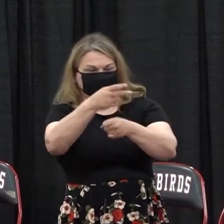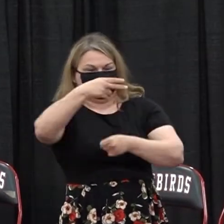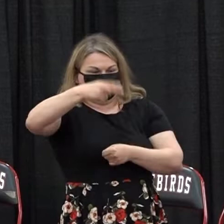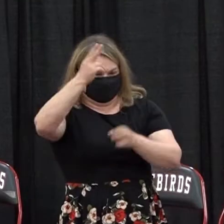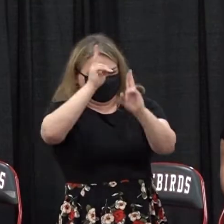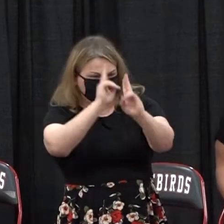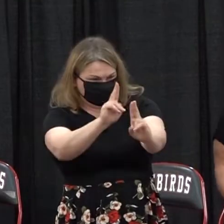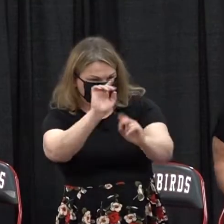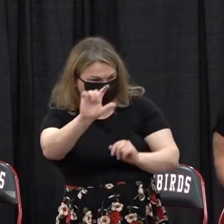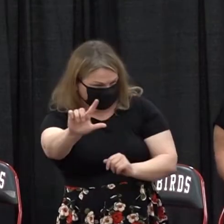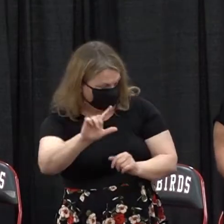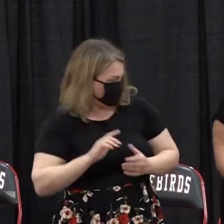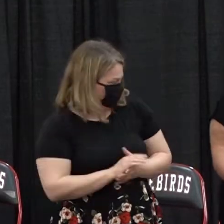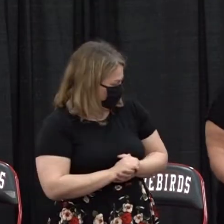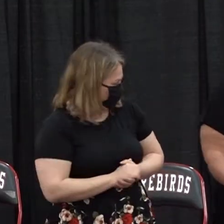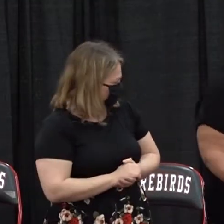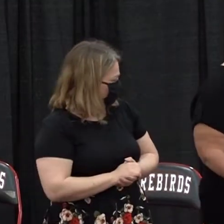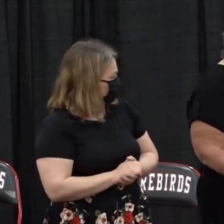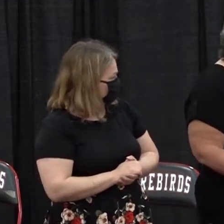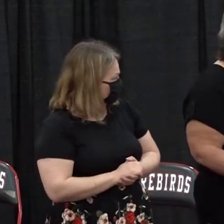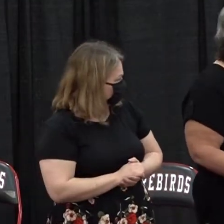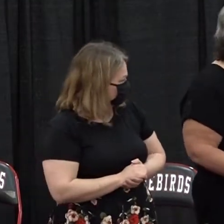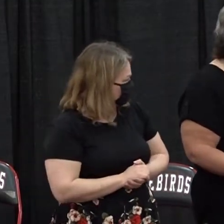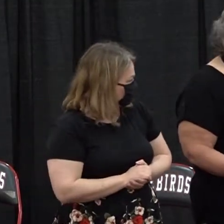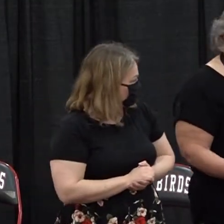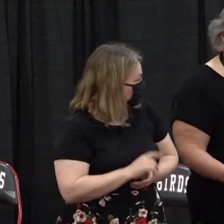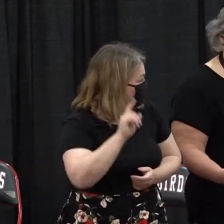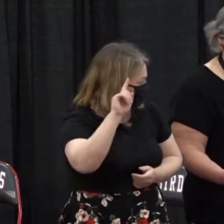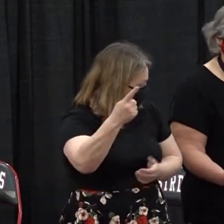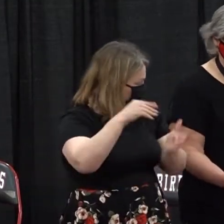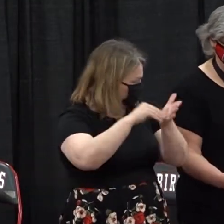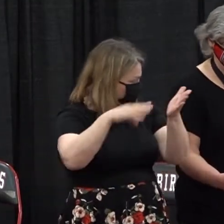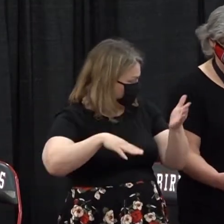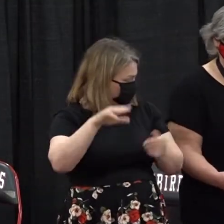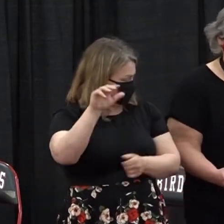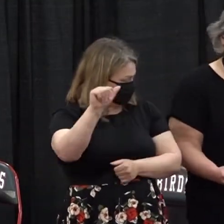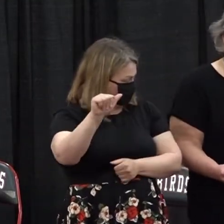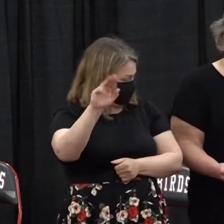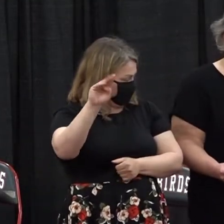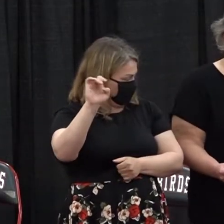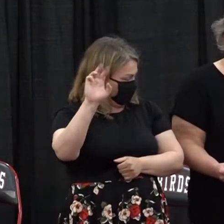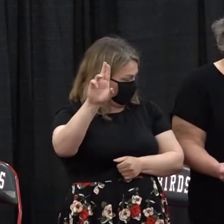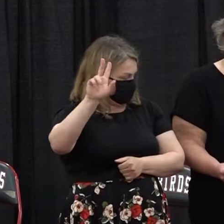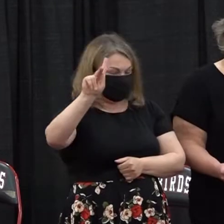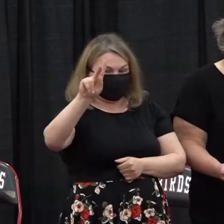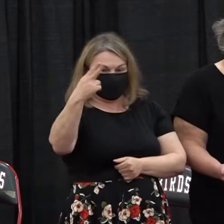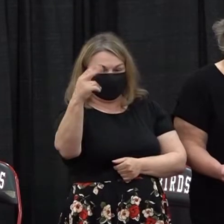If you see stars, or the asterisks next to the name, that means they were on the high honor